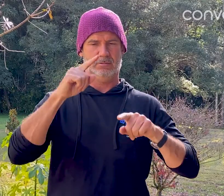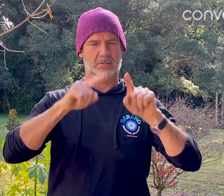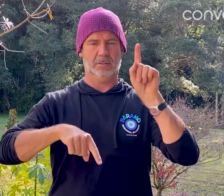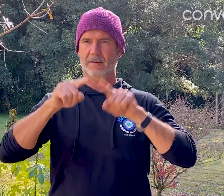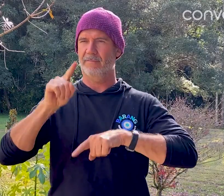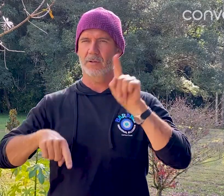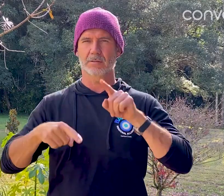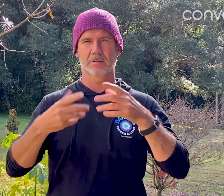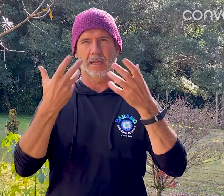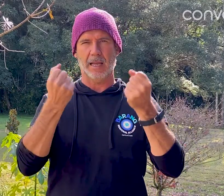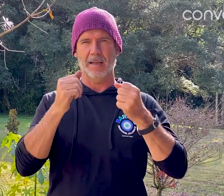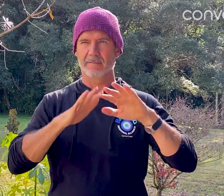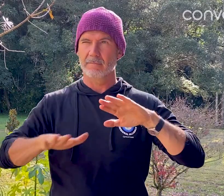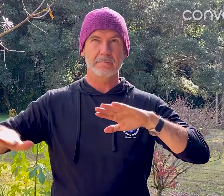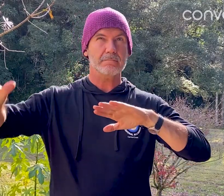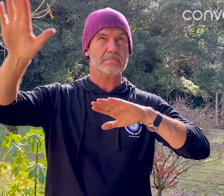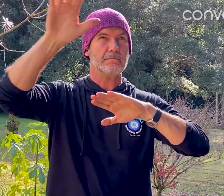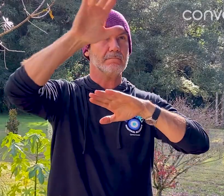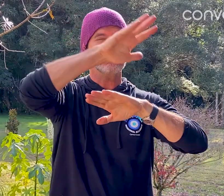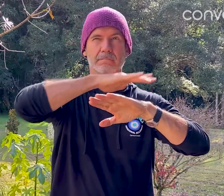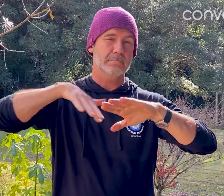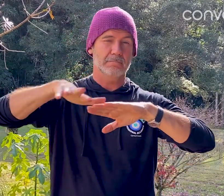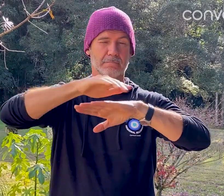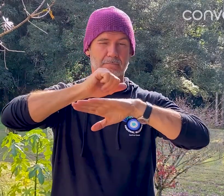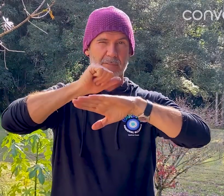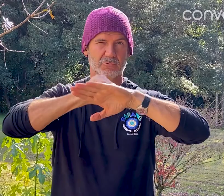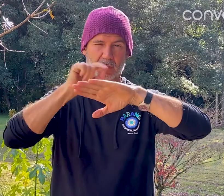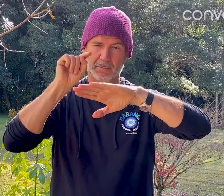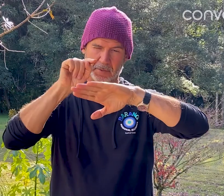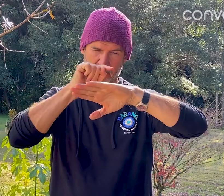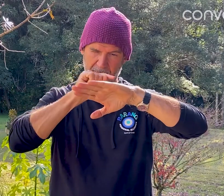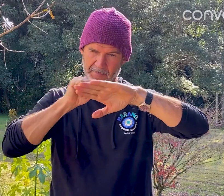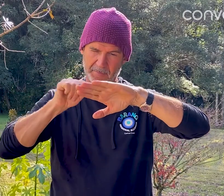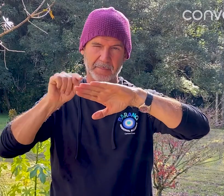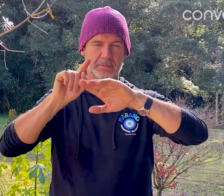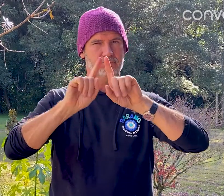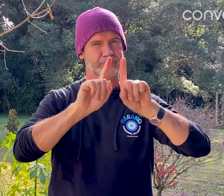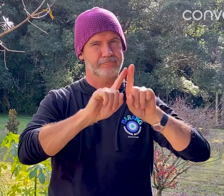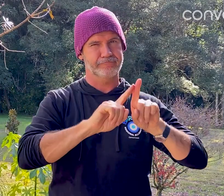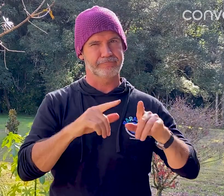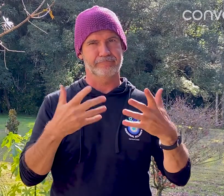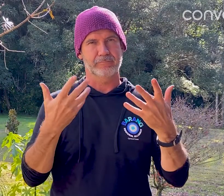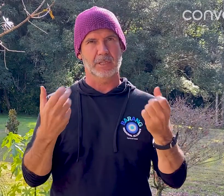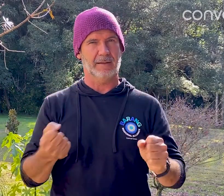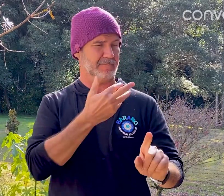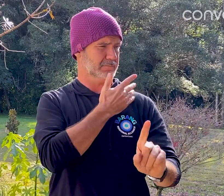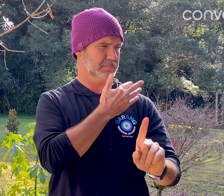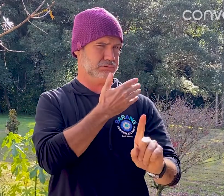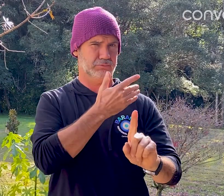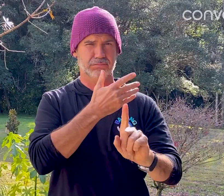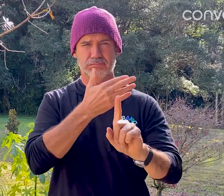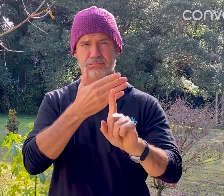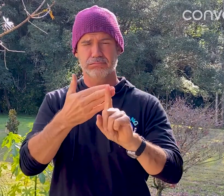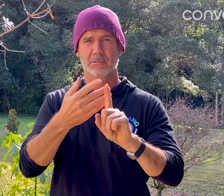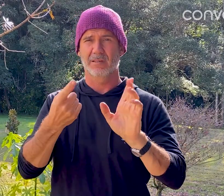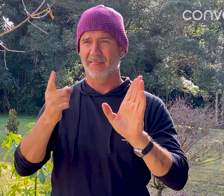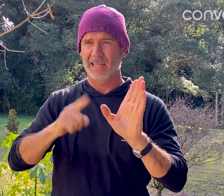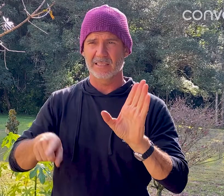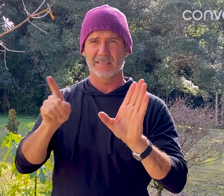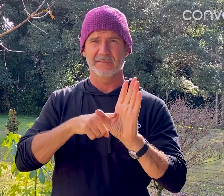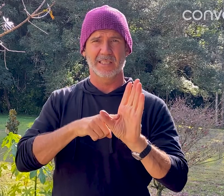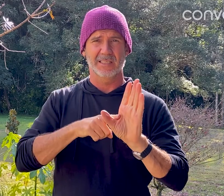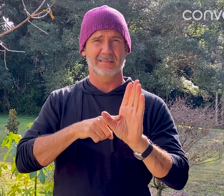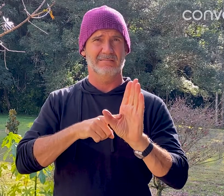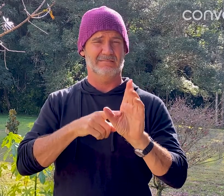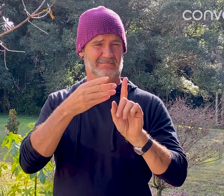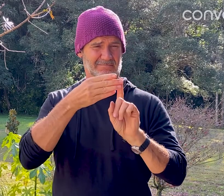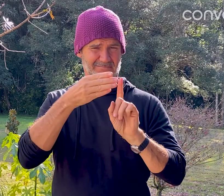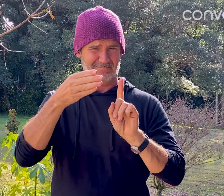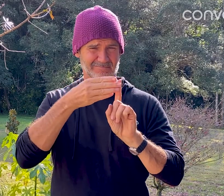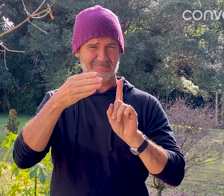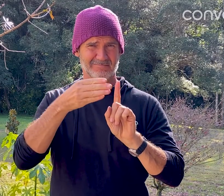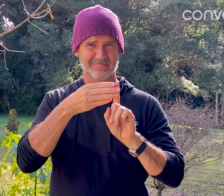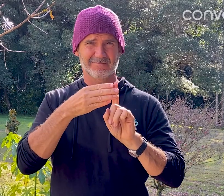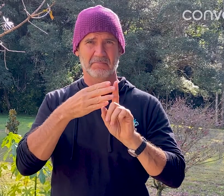diverse group of languages that come from many different regions in Australia used over thousands of years.